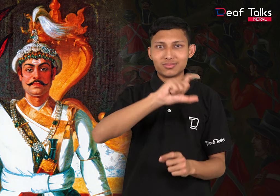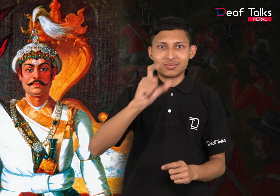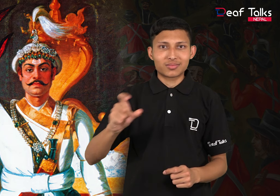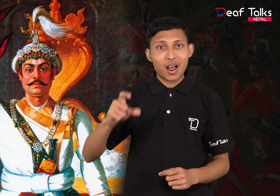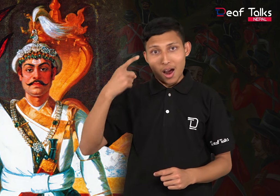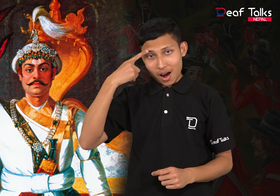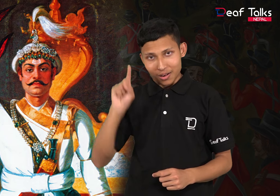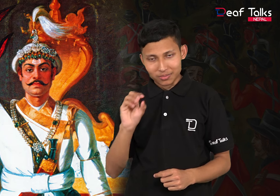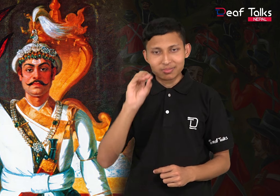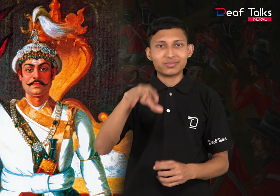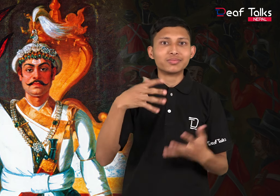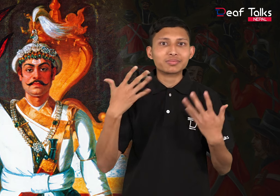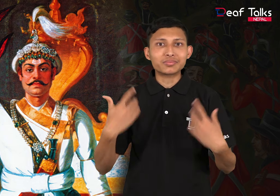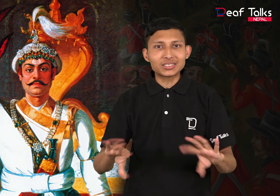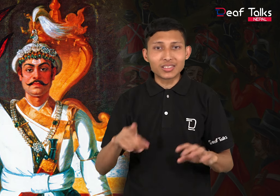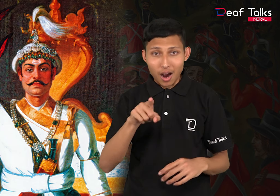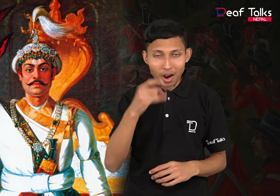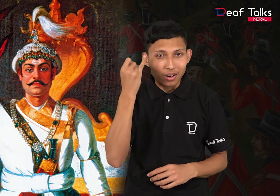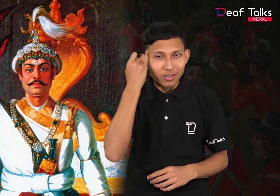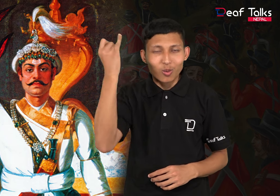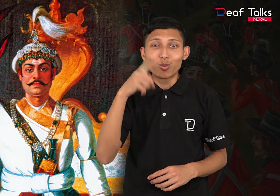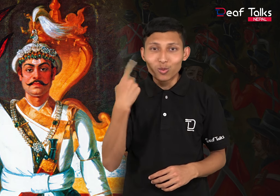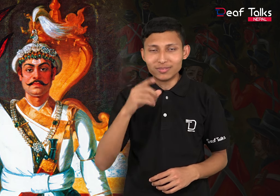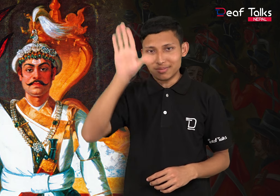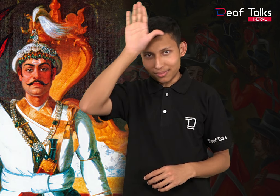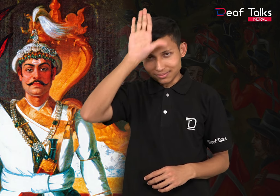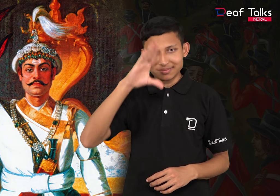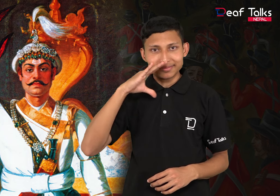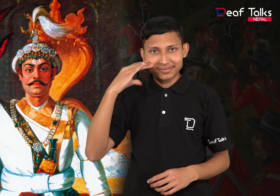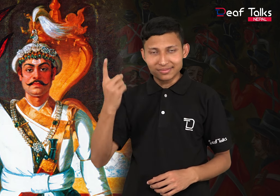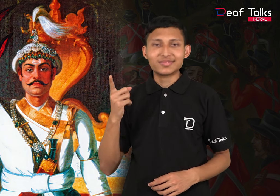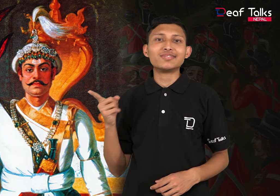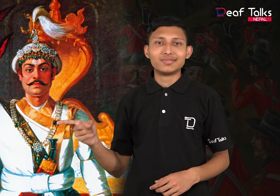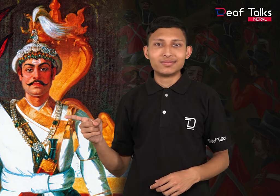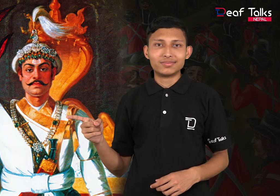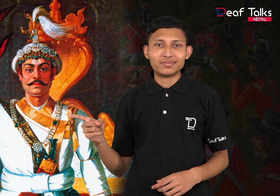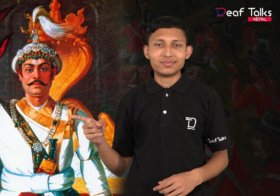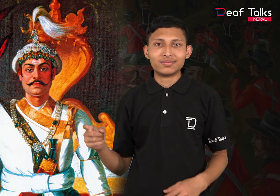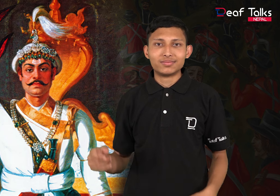Then he was given the name Nepal.